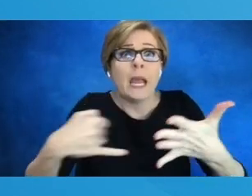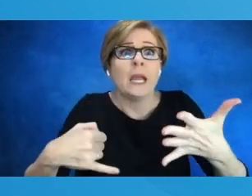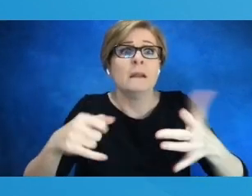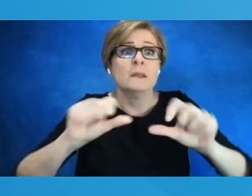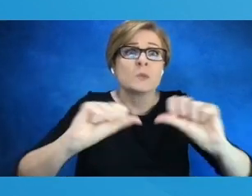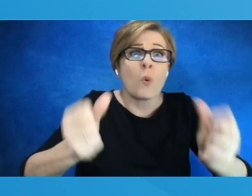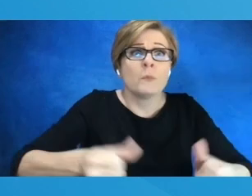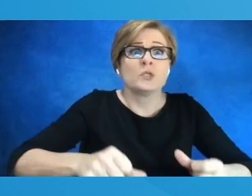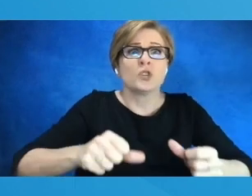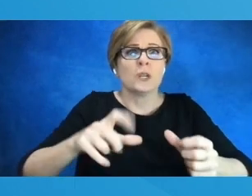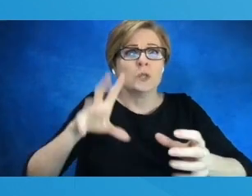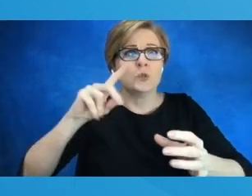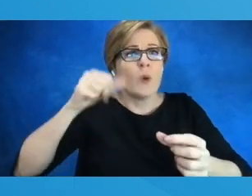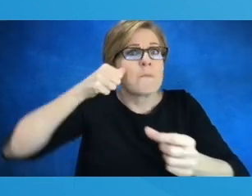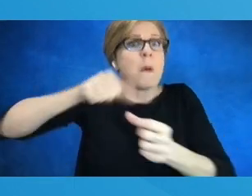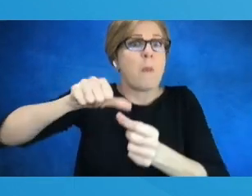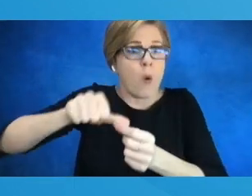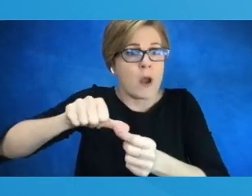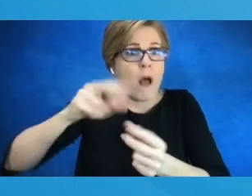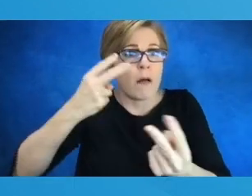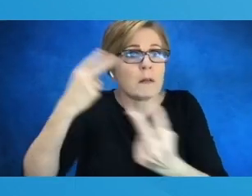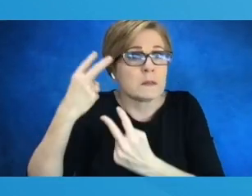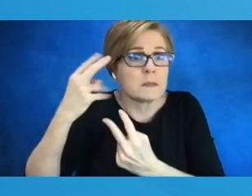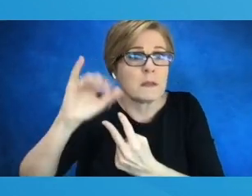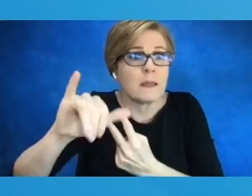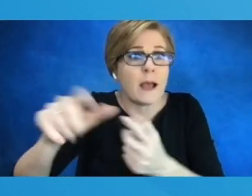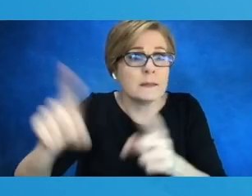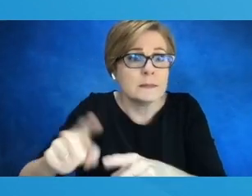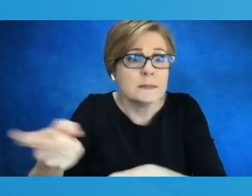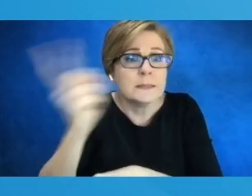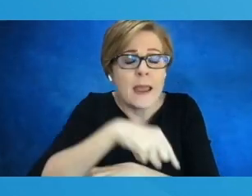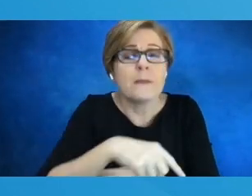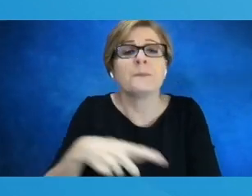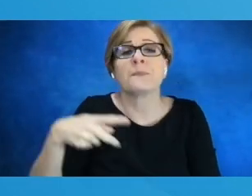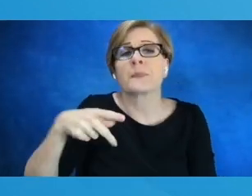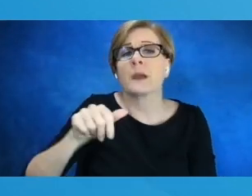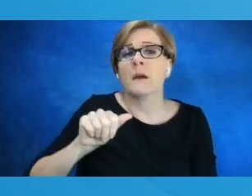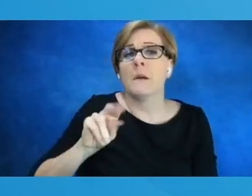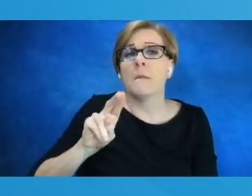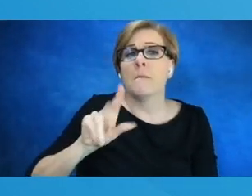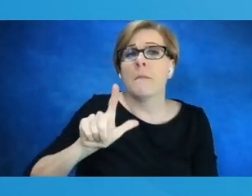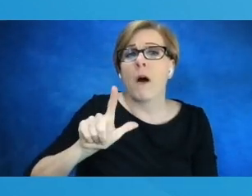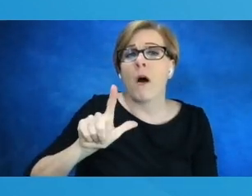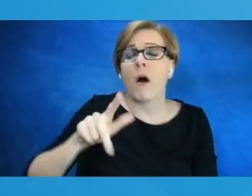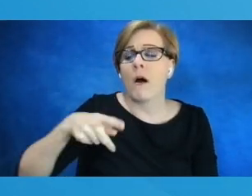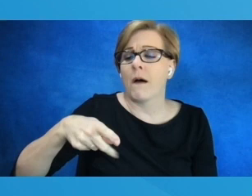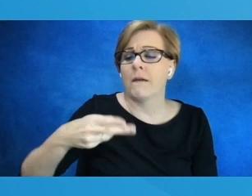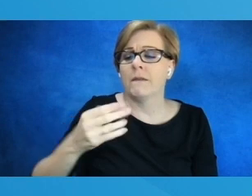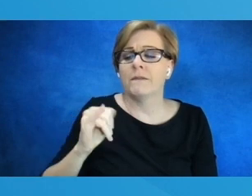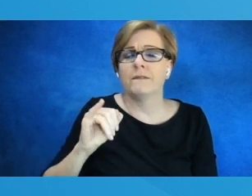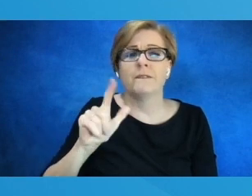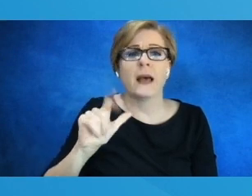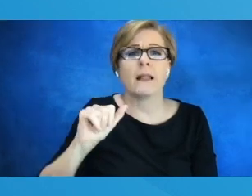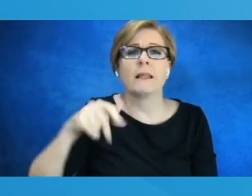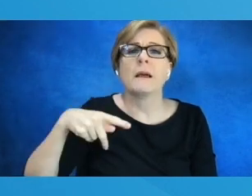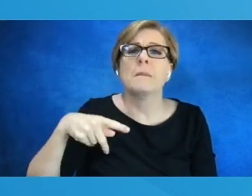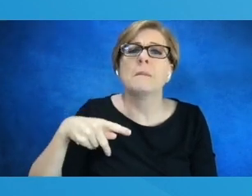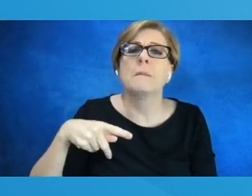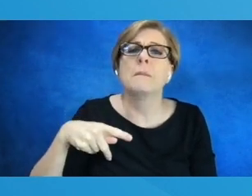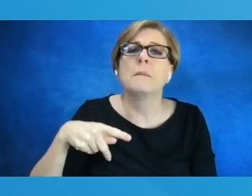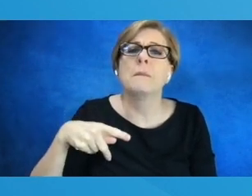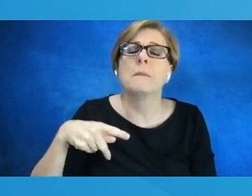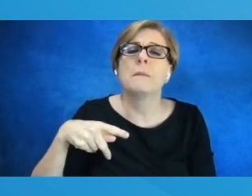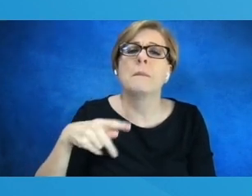And one such artist, Paul Philippoteaux, if we can go to the next slide, created what